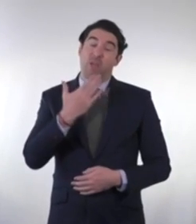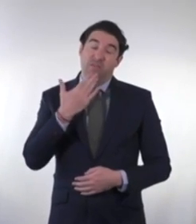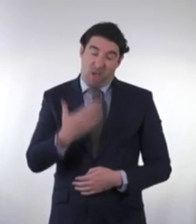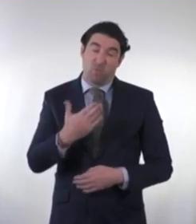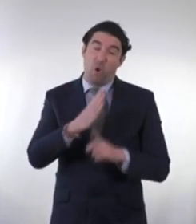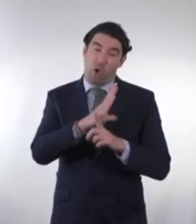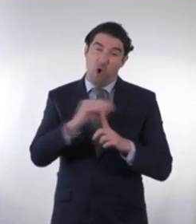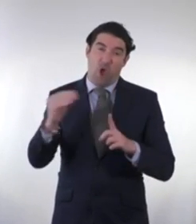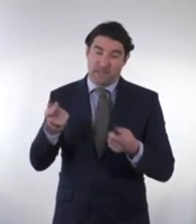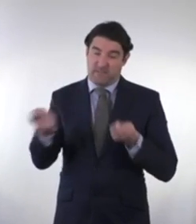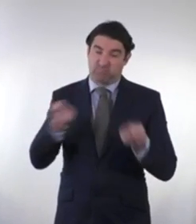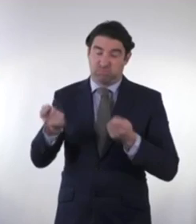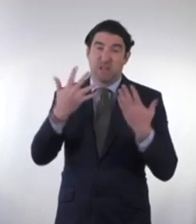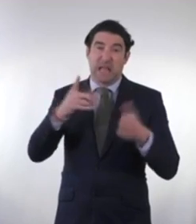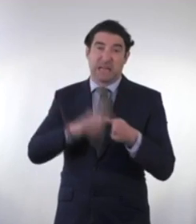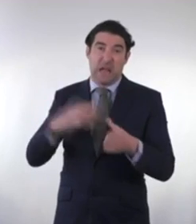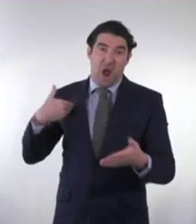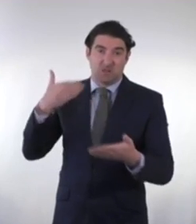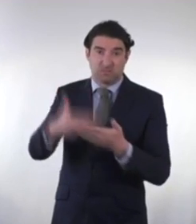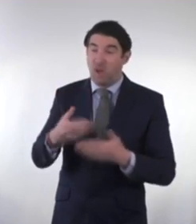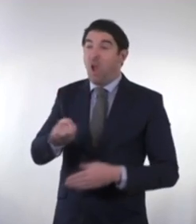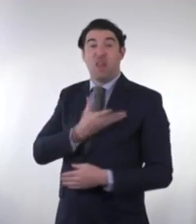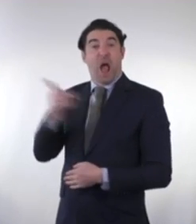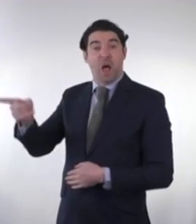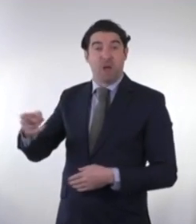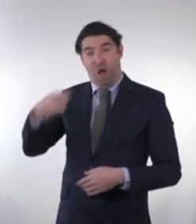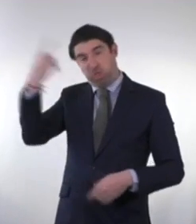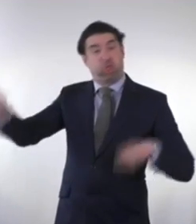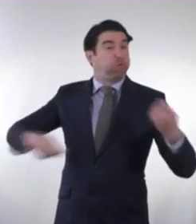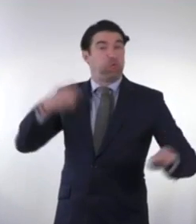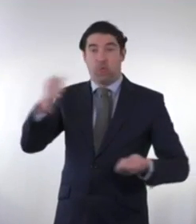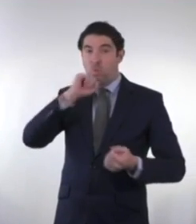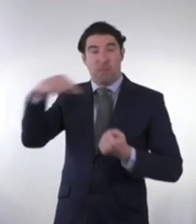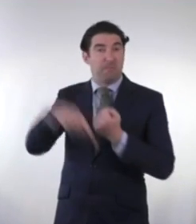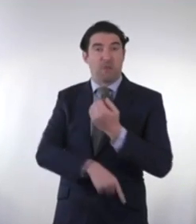Why do the Chancellor and the Prime Minister feel that these jobs are not worth saving?